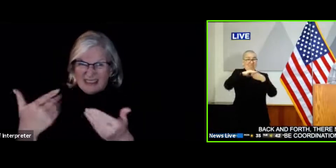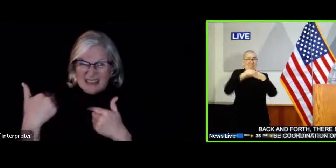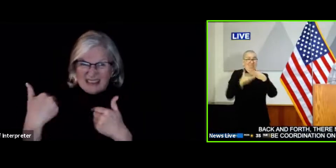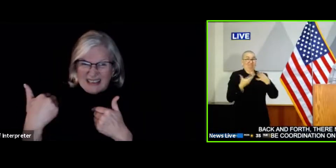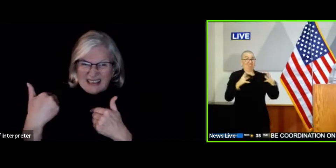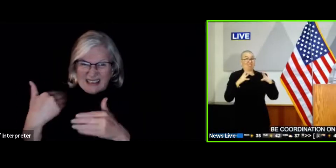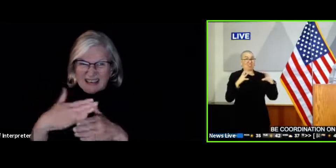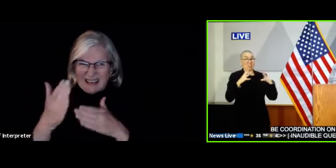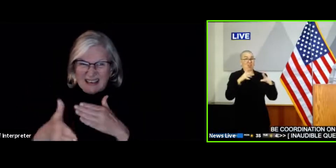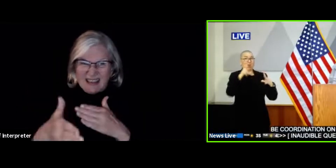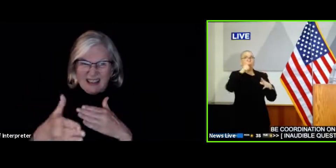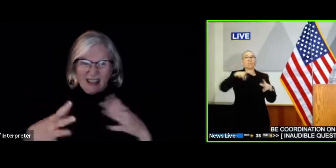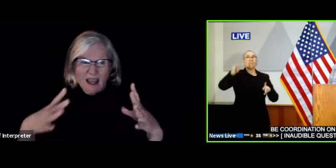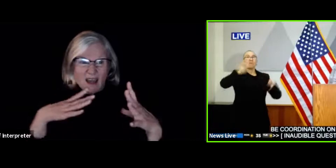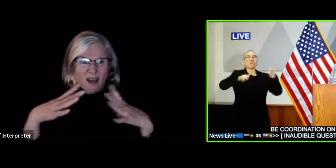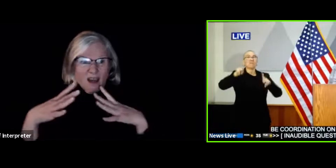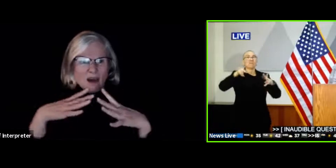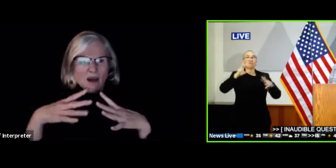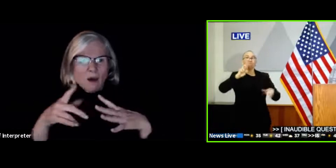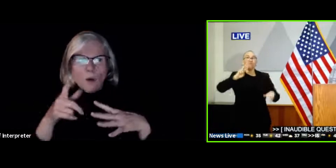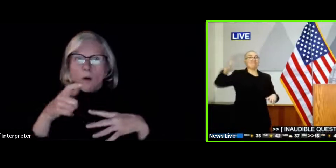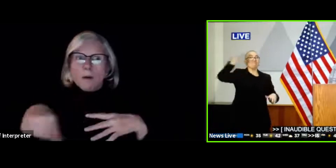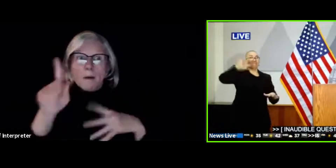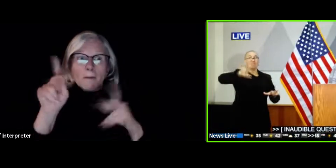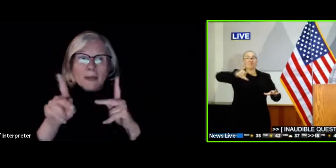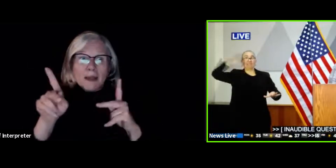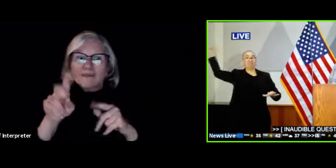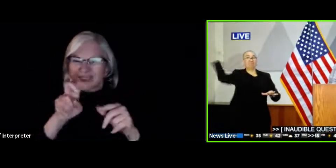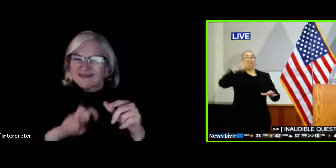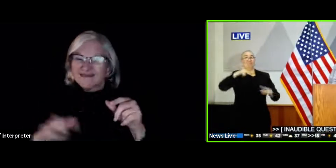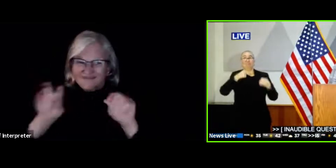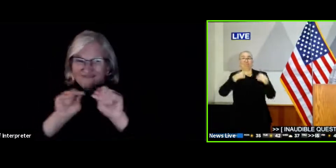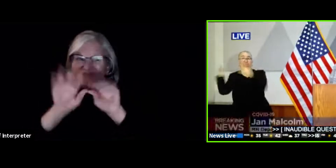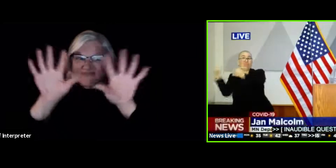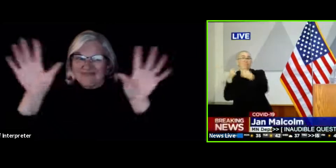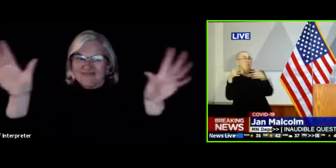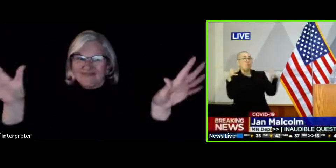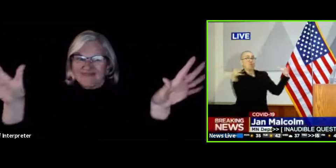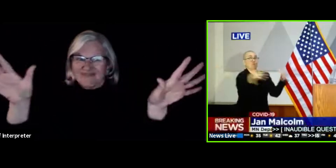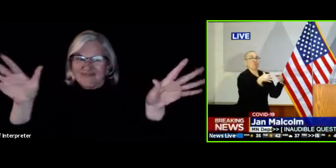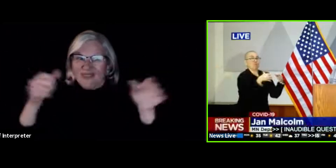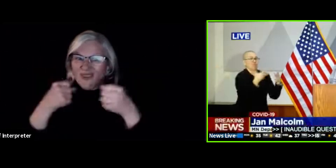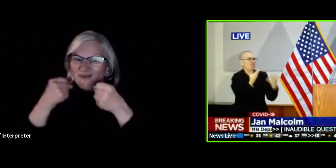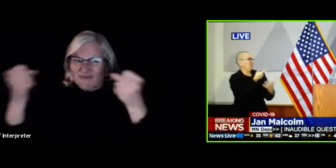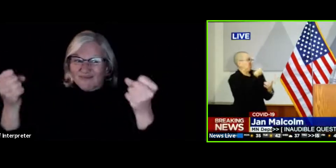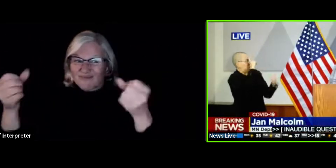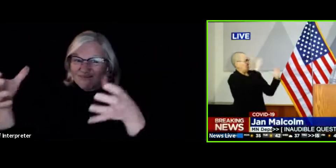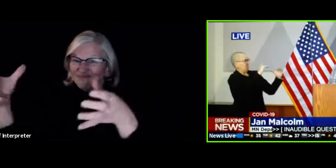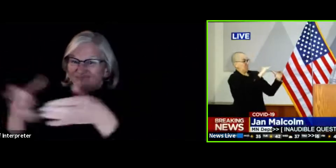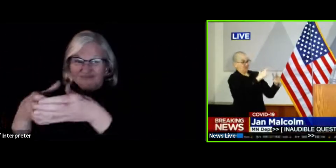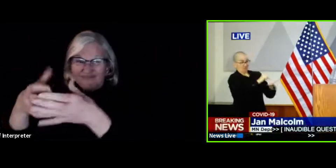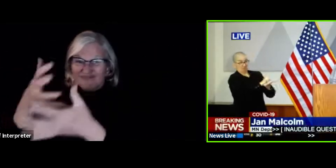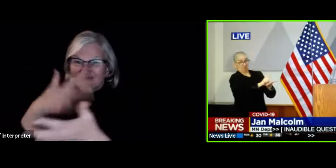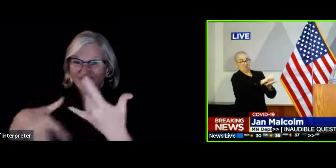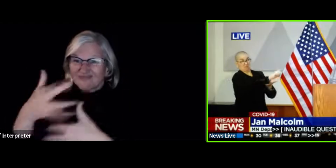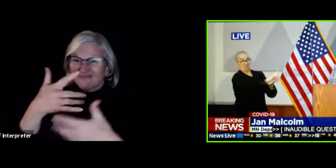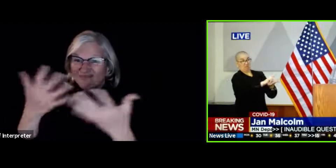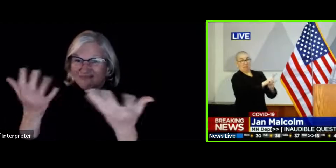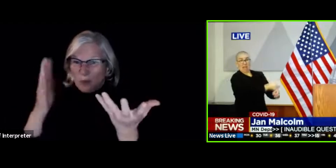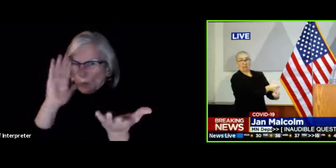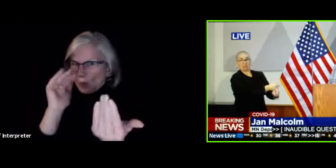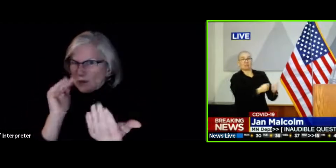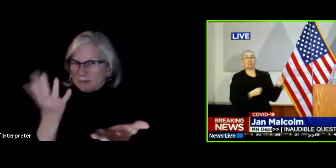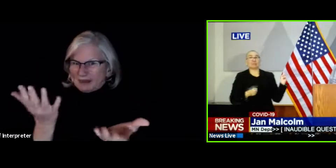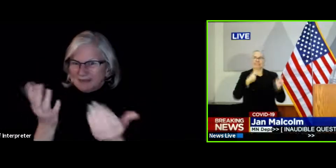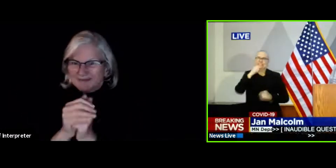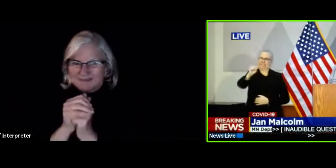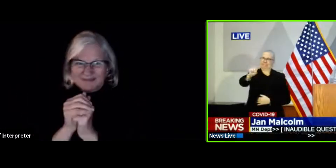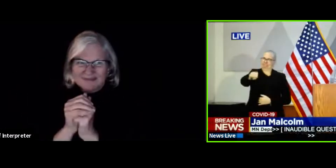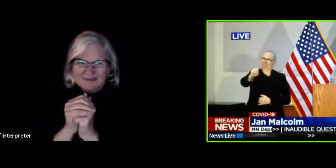≫ WE ARE EXPECTING TO SEE THE IMPACT ON CASES STARTING, YOU KNOW, AS EARLY AS A